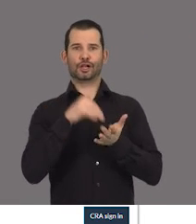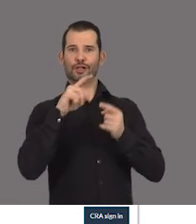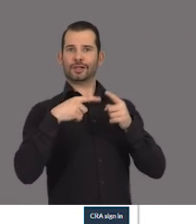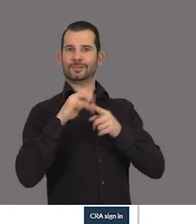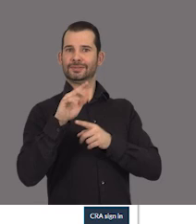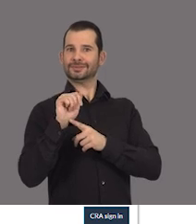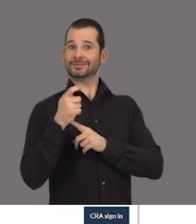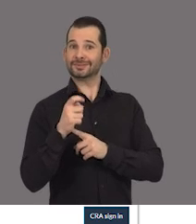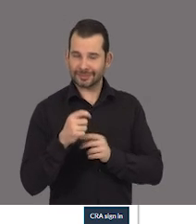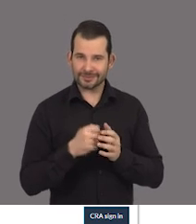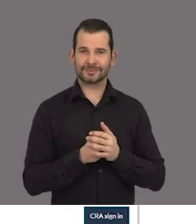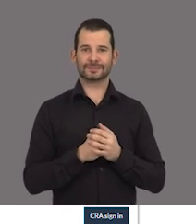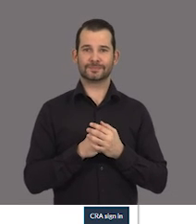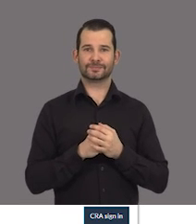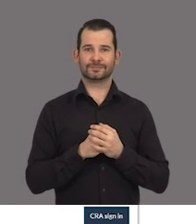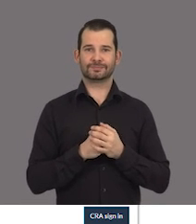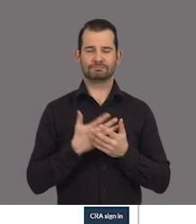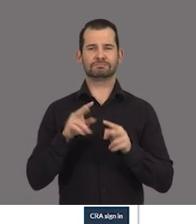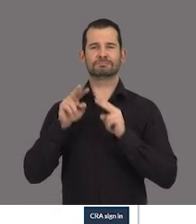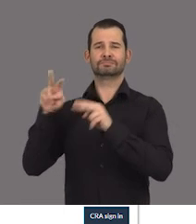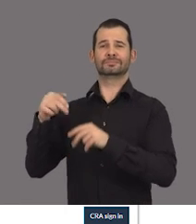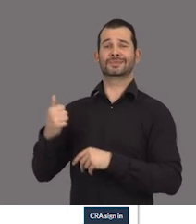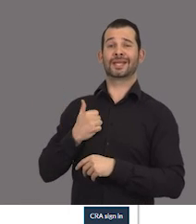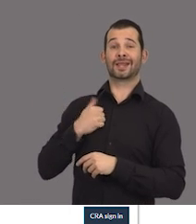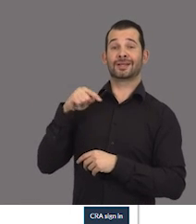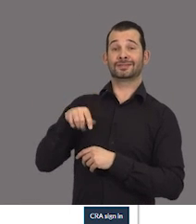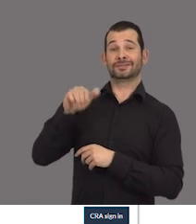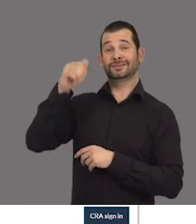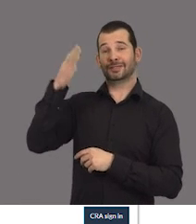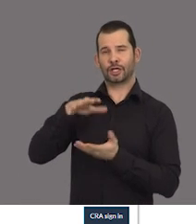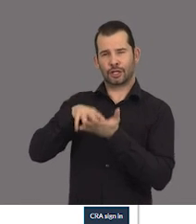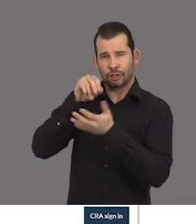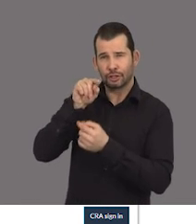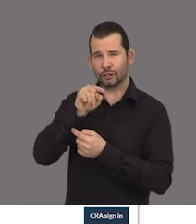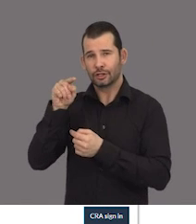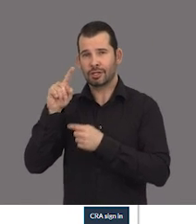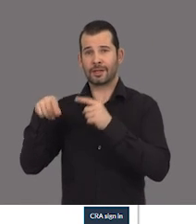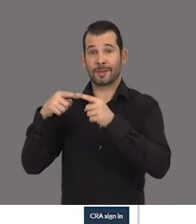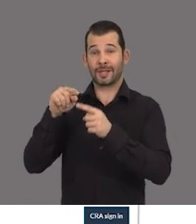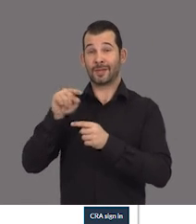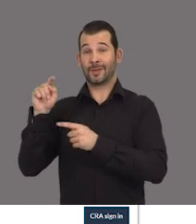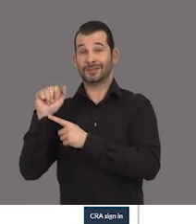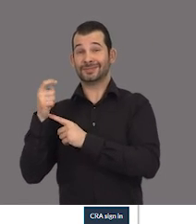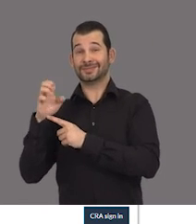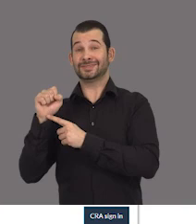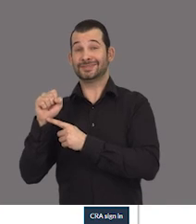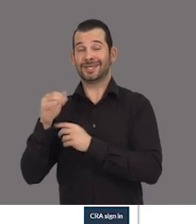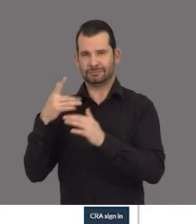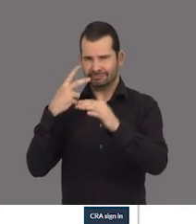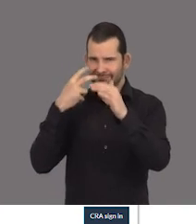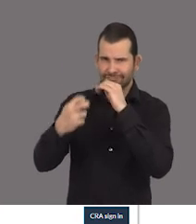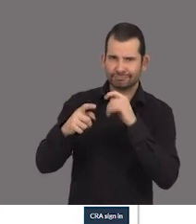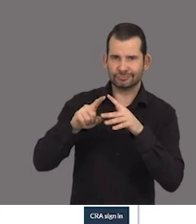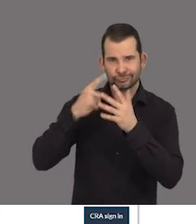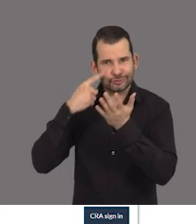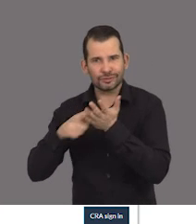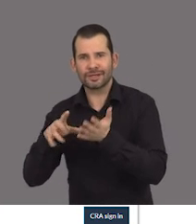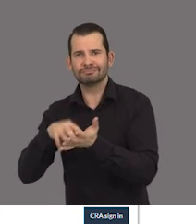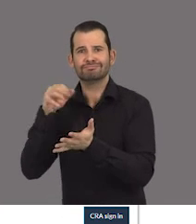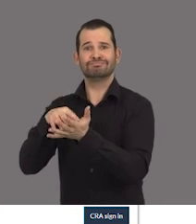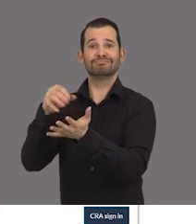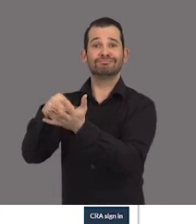Go to canada.ca/learn-about-taxes to dive in and check it out.